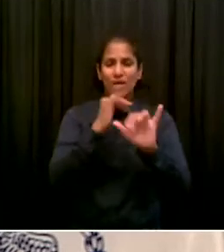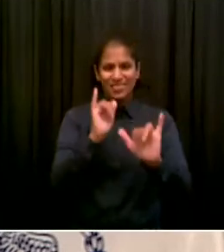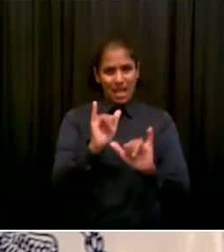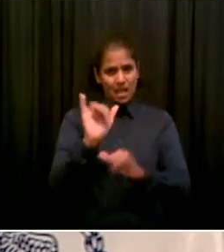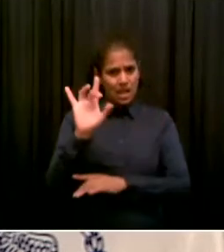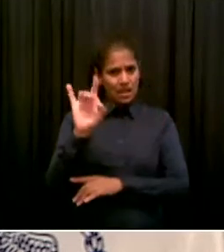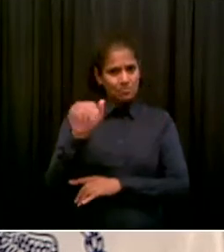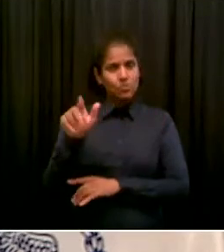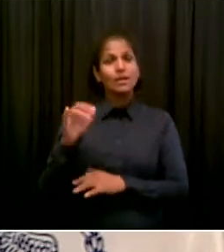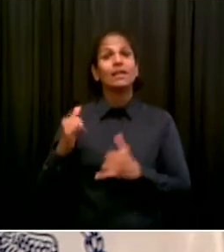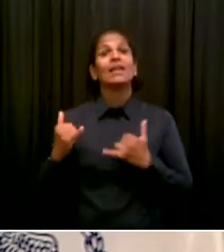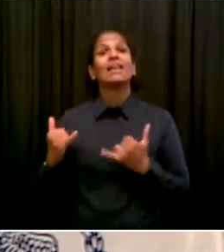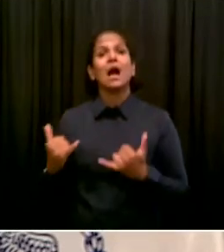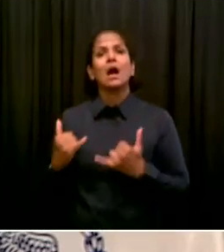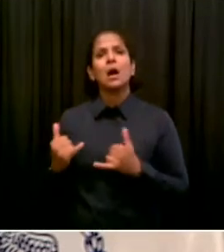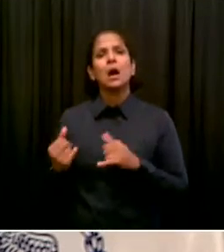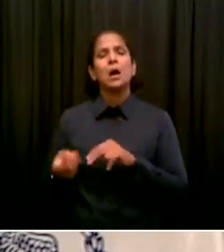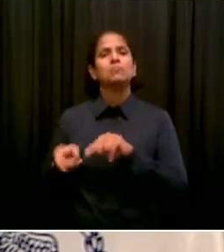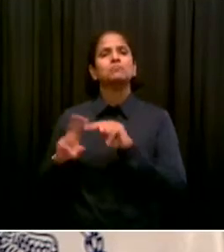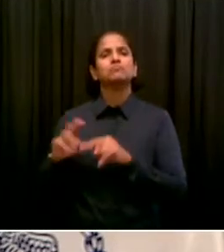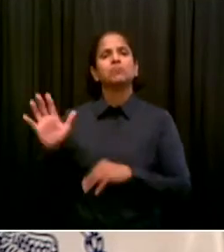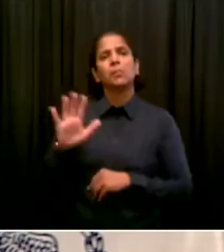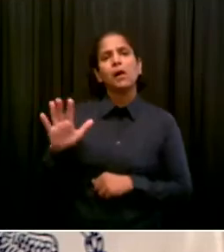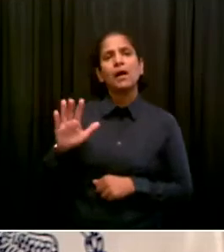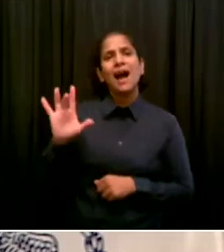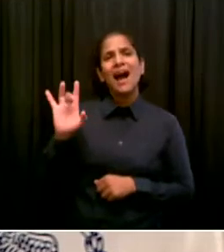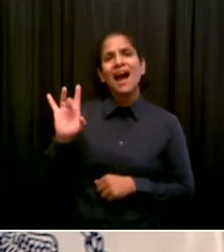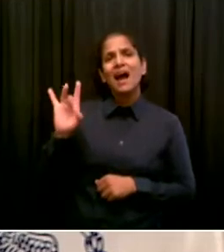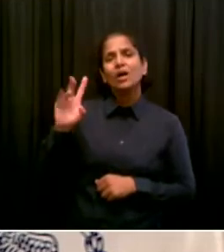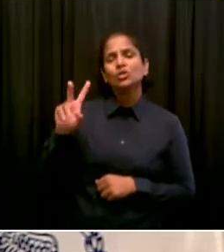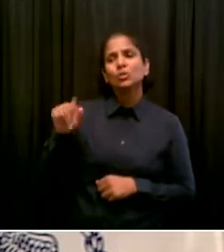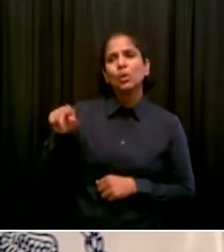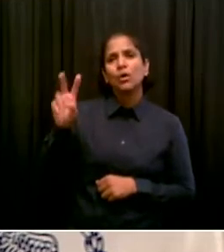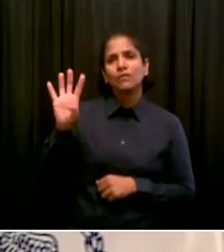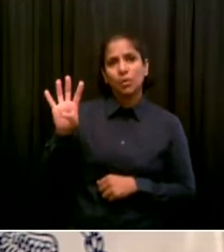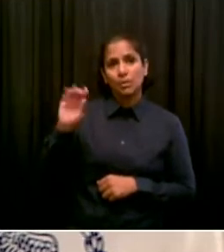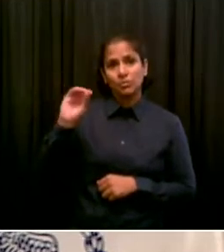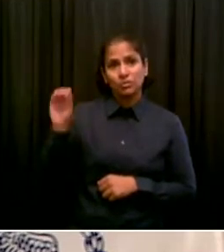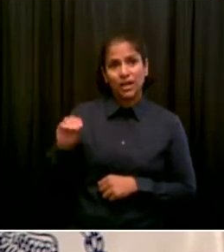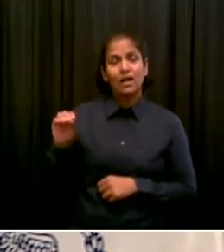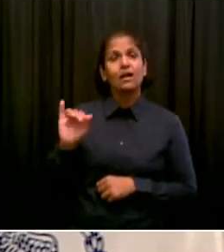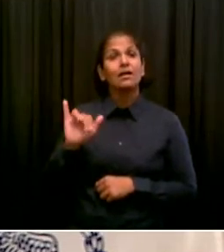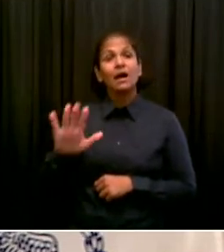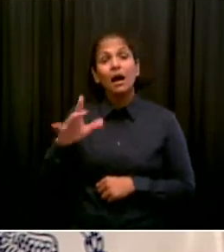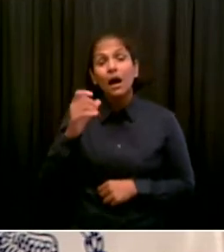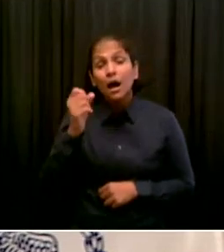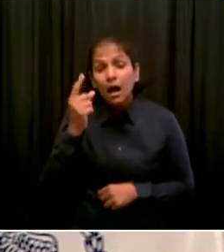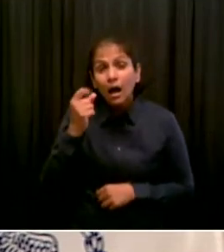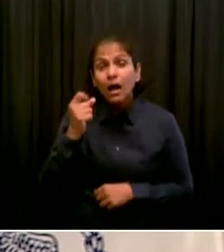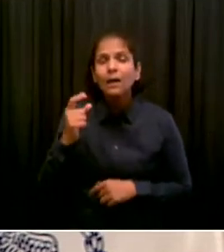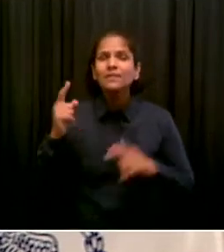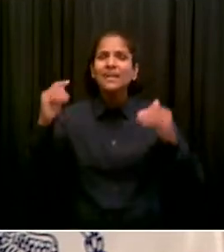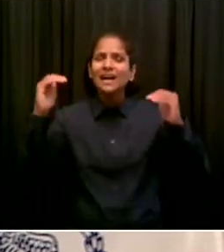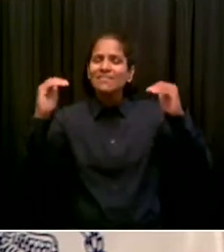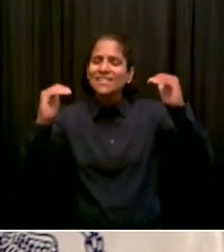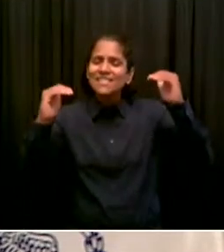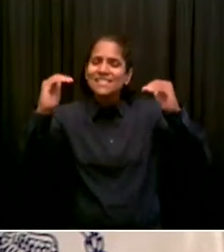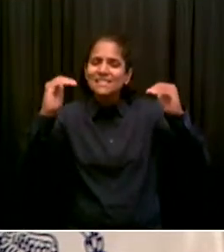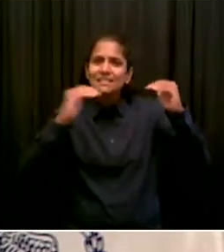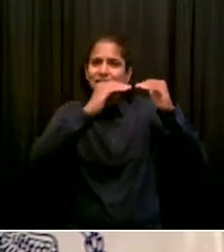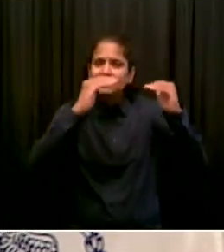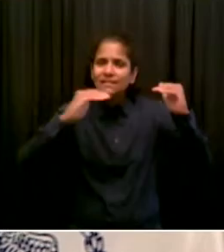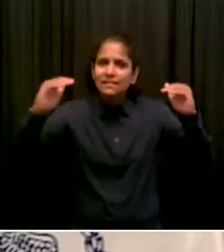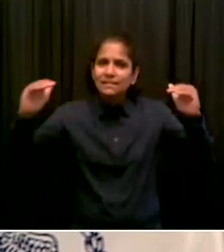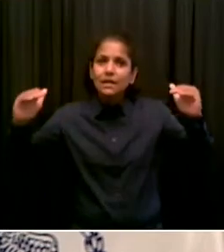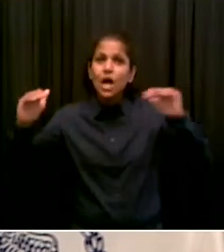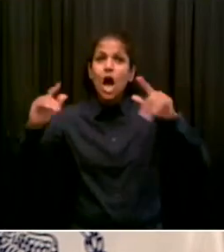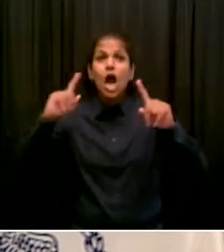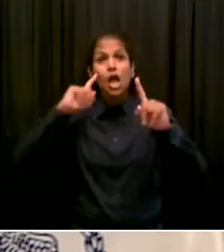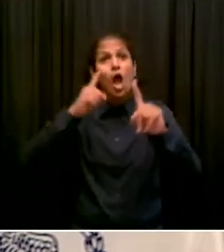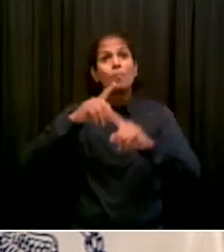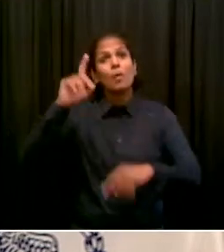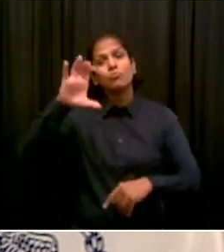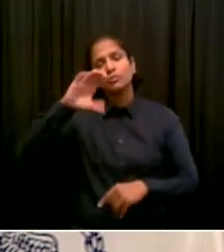REMOTE, 80.3%.